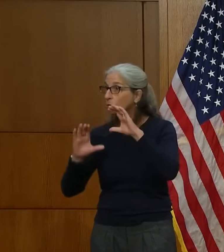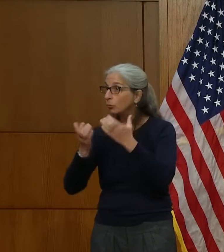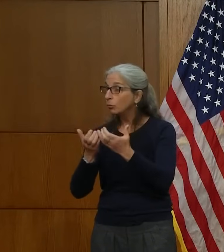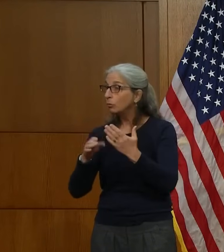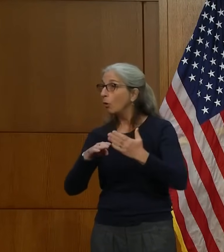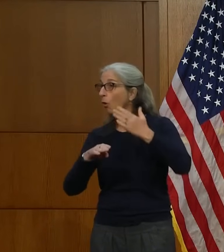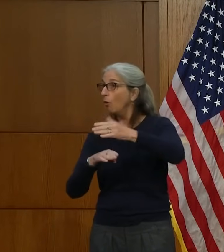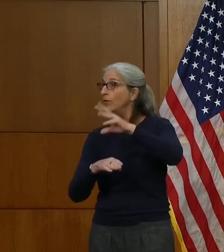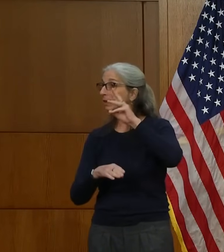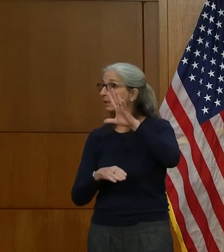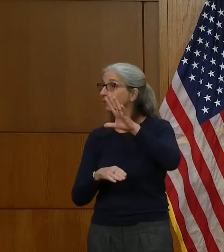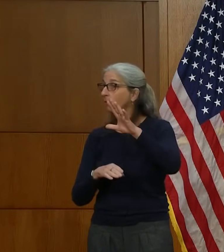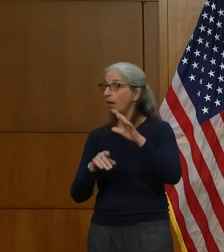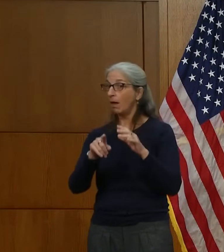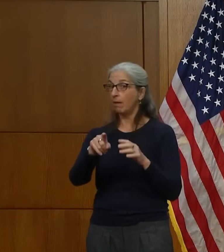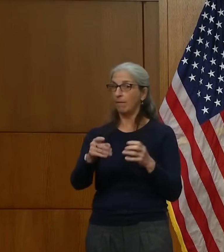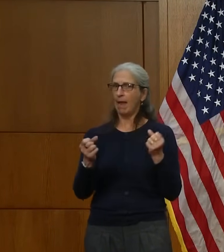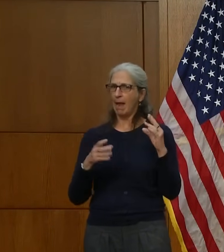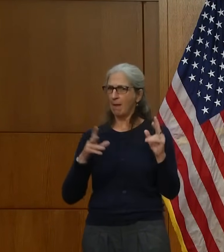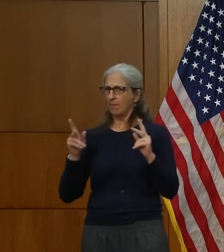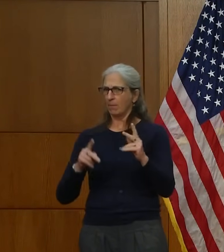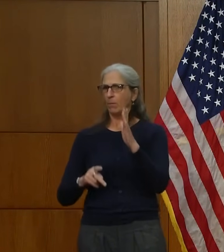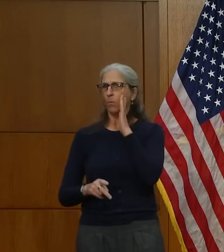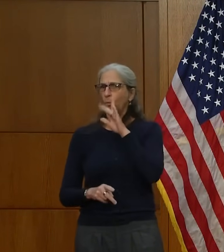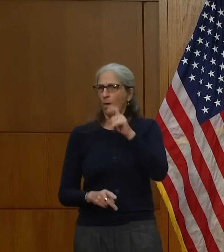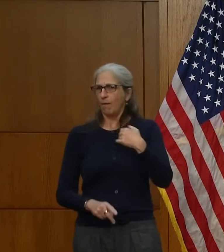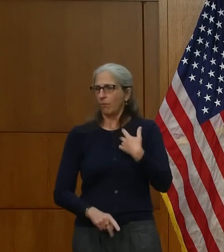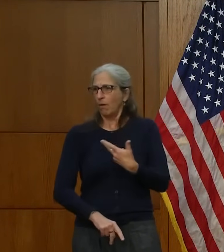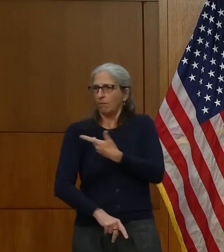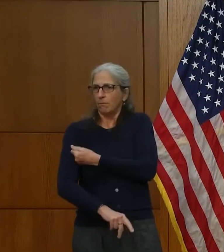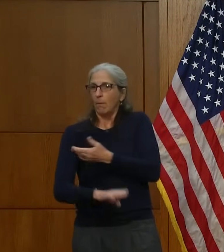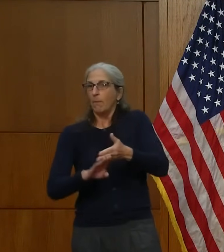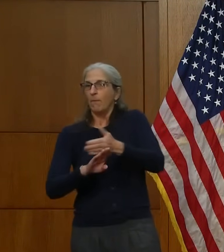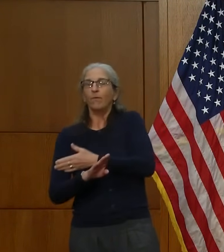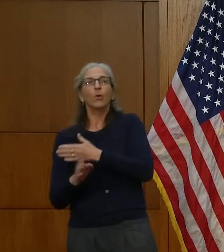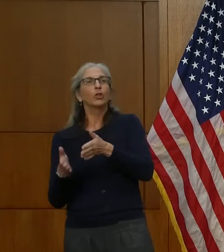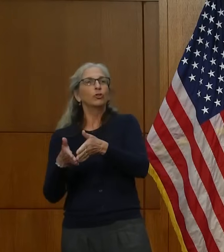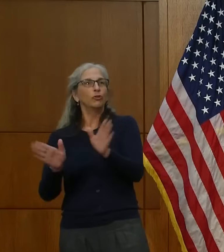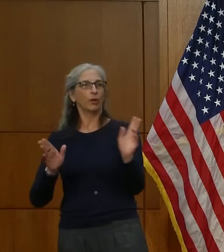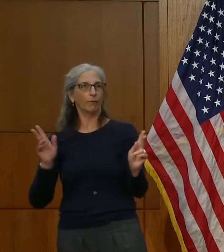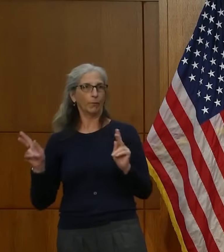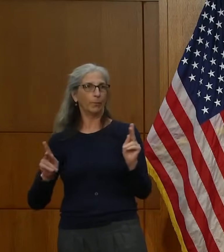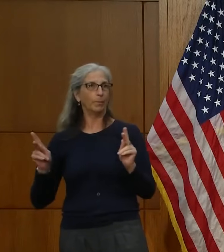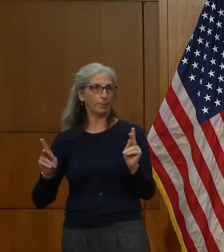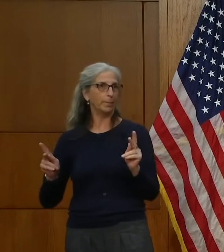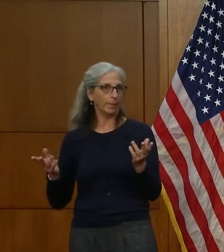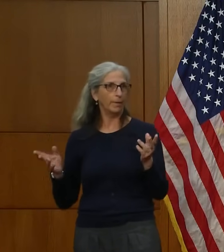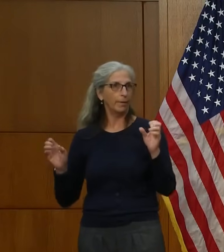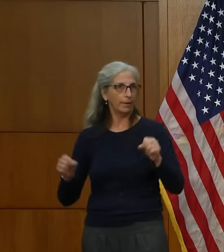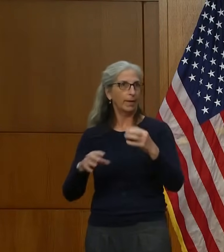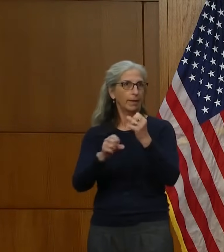THE NUMBER MAKEUP OF THOSE THOSE NEXT GROUPS THAT HIGH RISK THAT OVER 65 HOW MANY